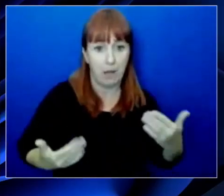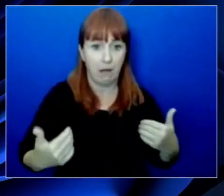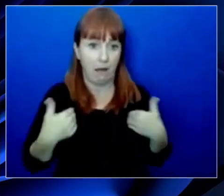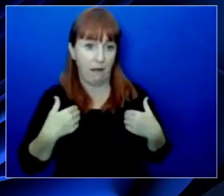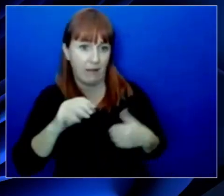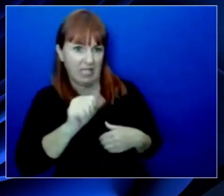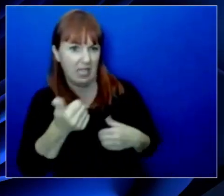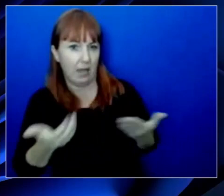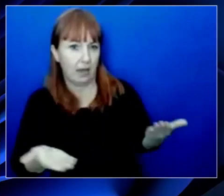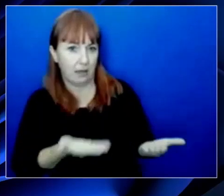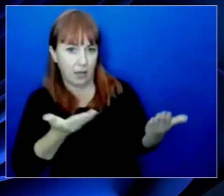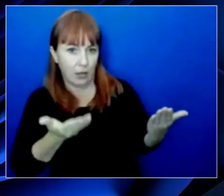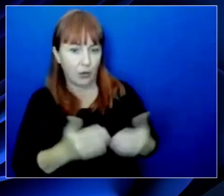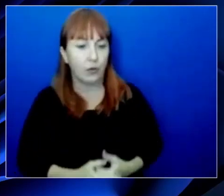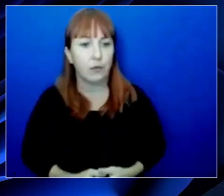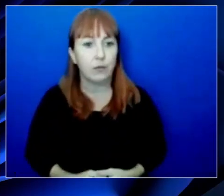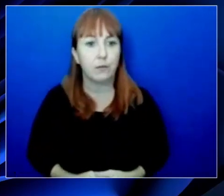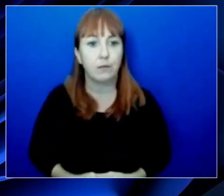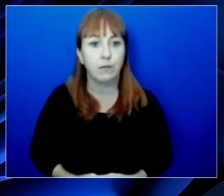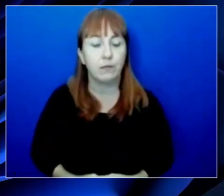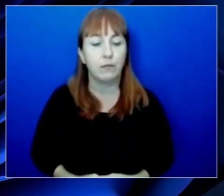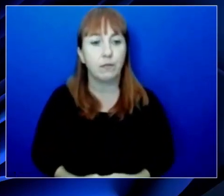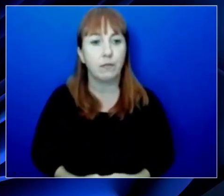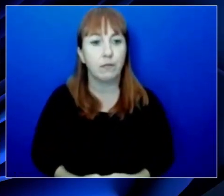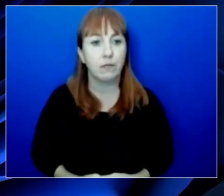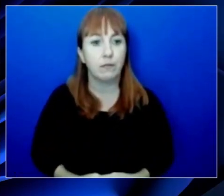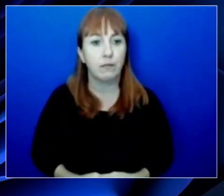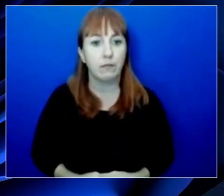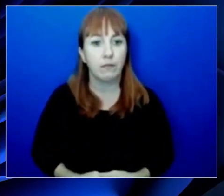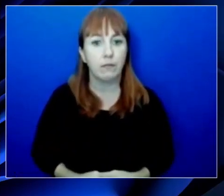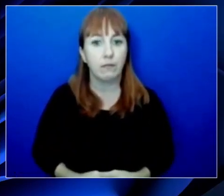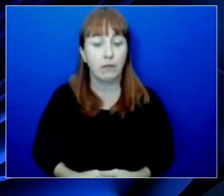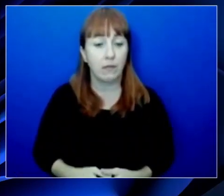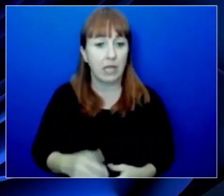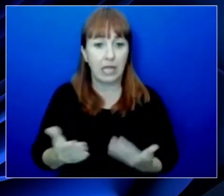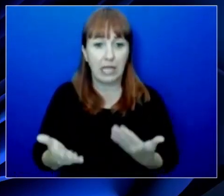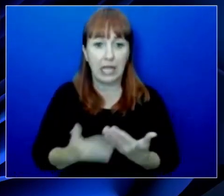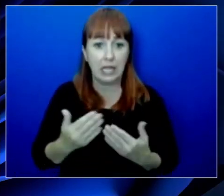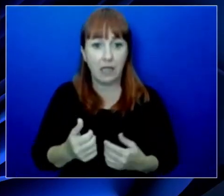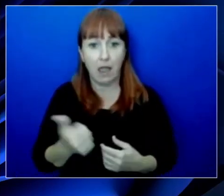But you'll get a list of applications here, and you can simply use the arrow keys